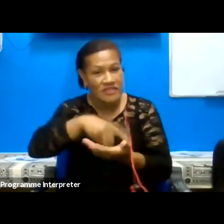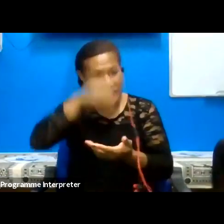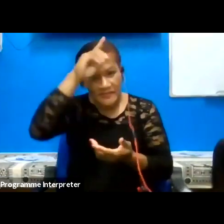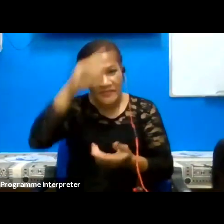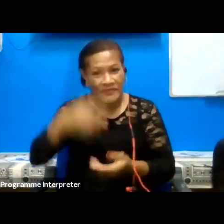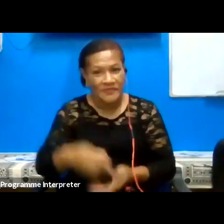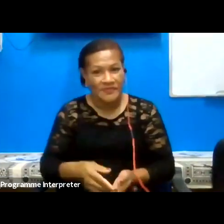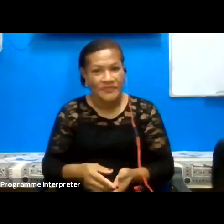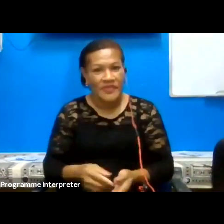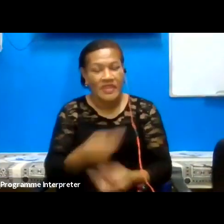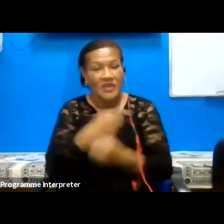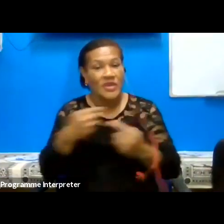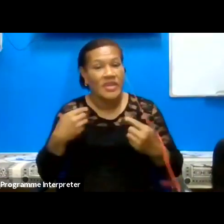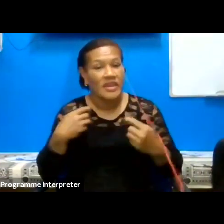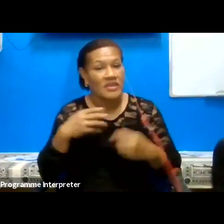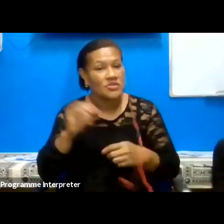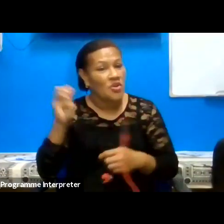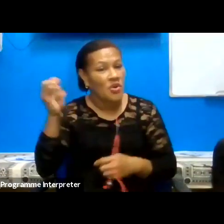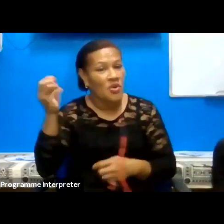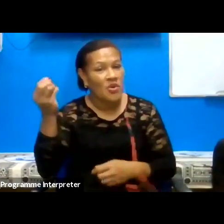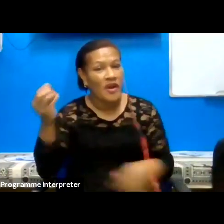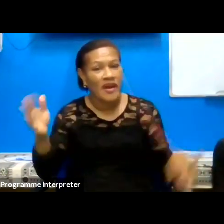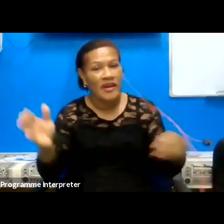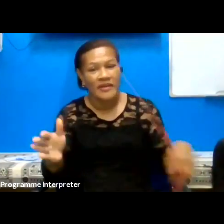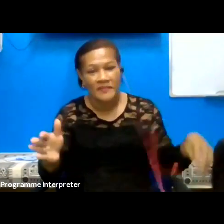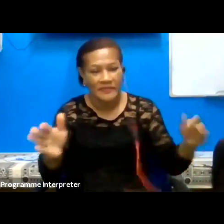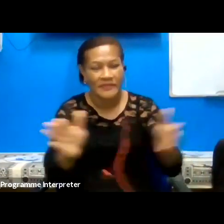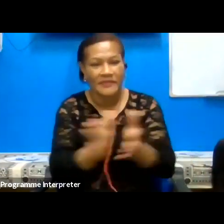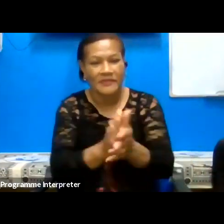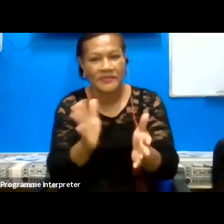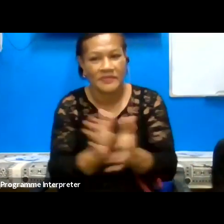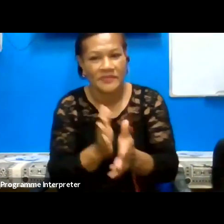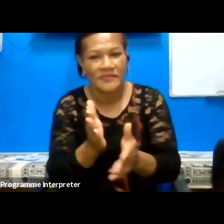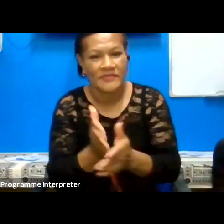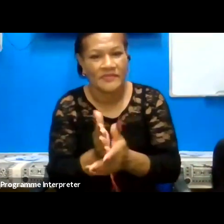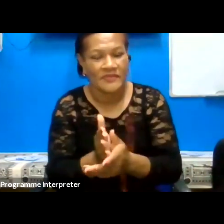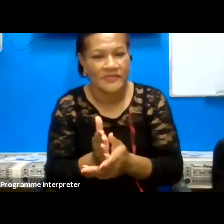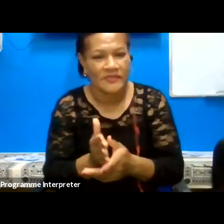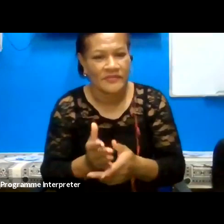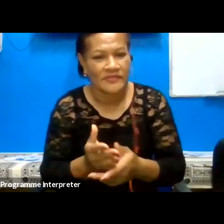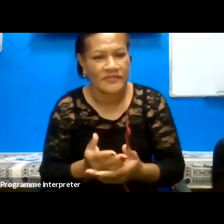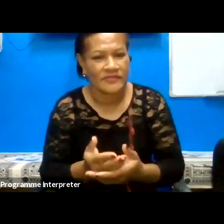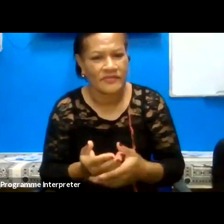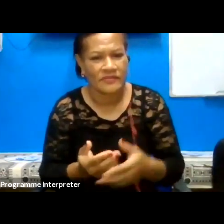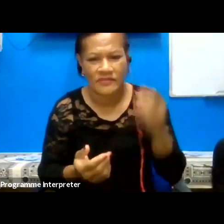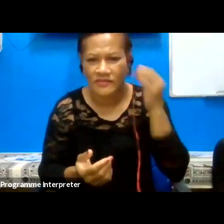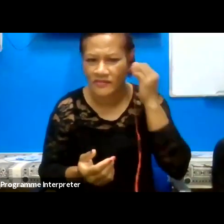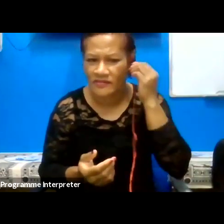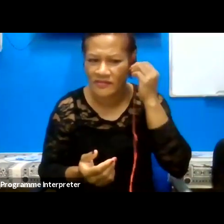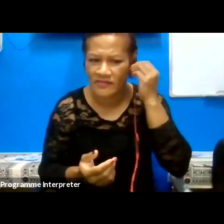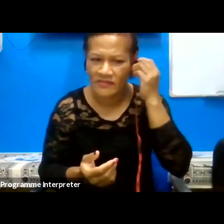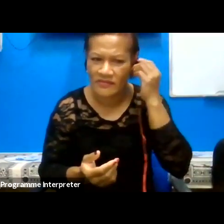can talk and she was saying that I'm proud that my first language is a sign language.